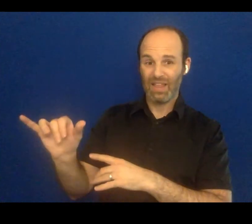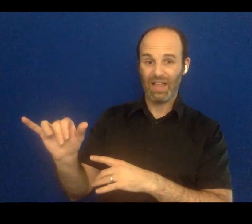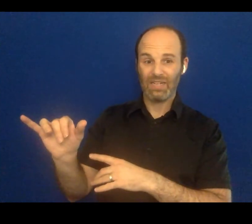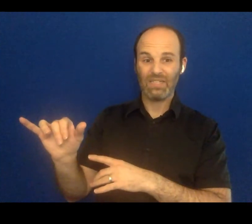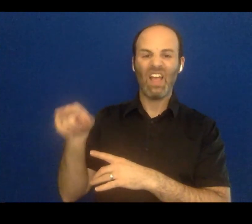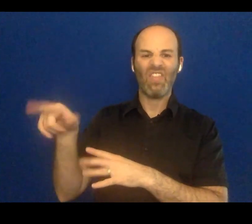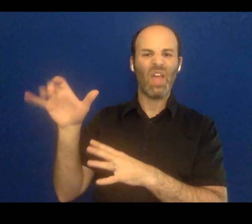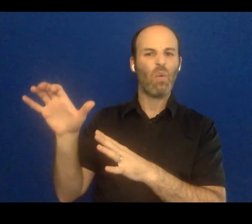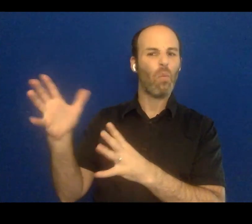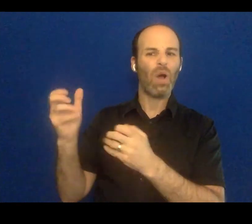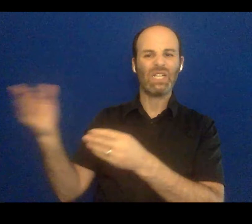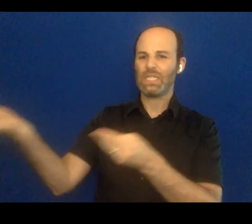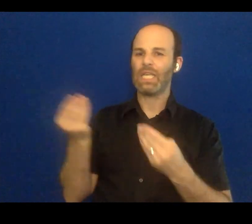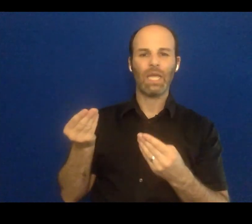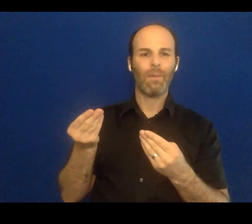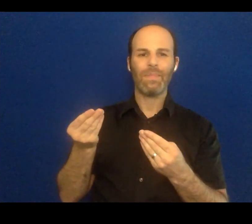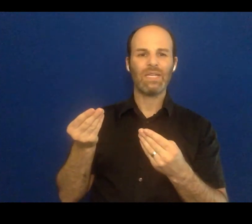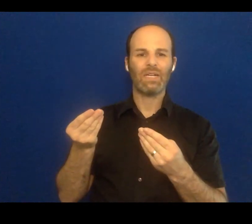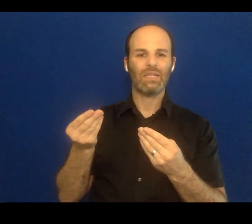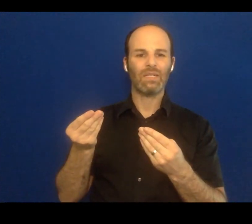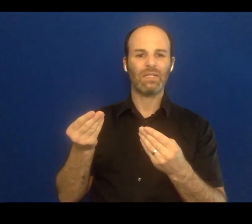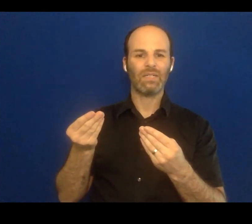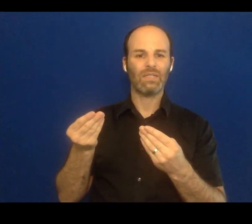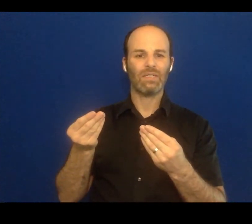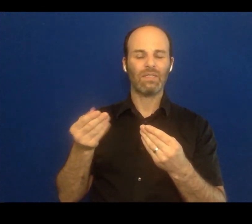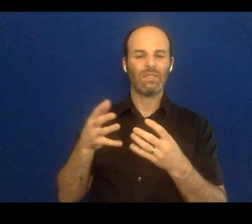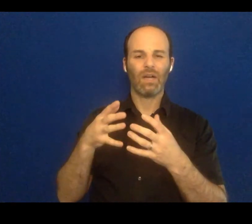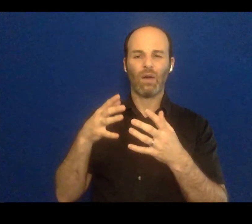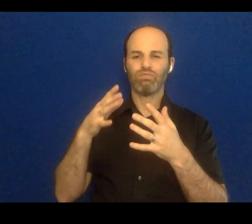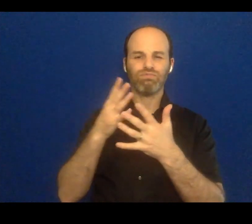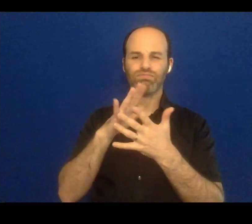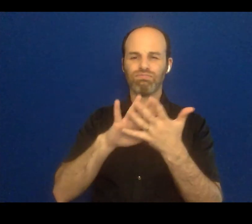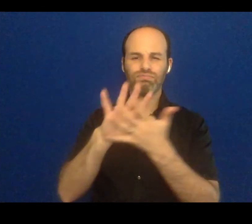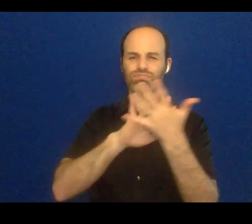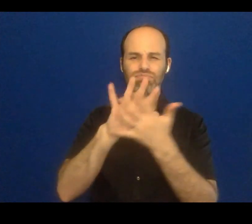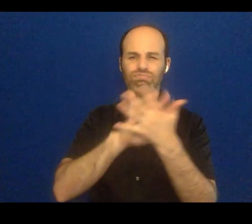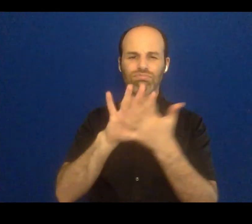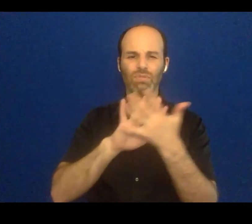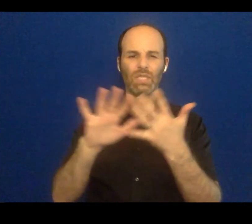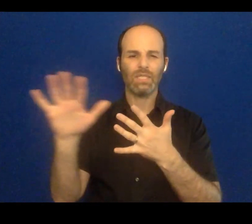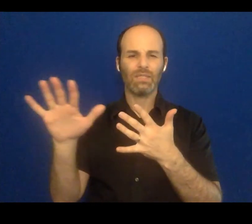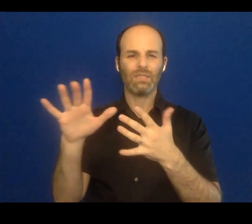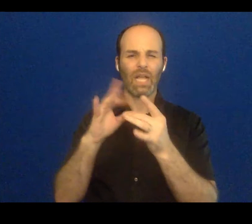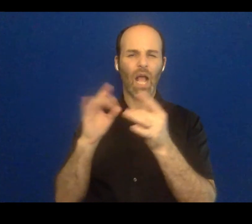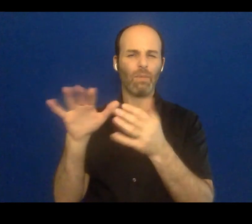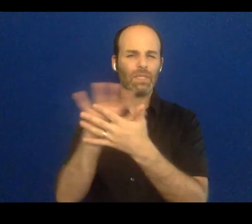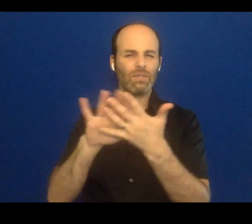THEY WANT TO GIVE ME -- LOTS OF